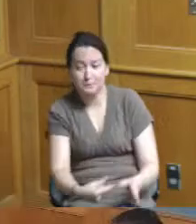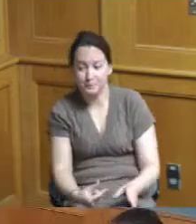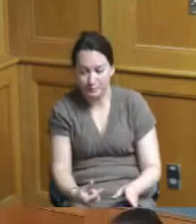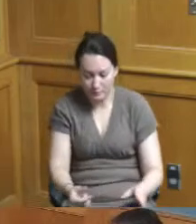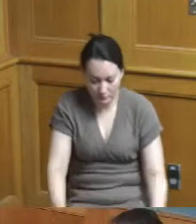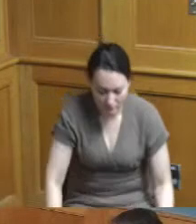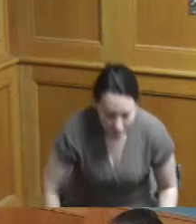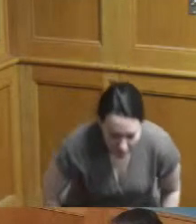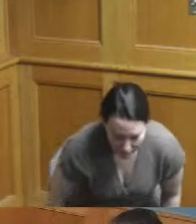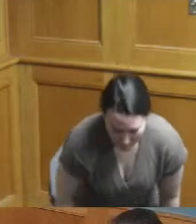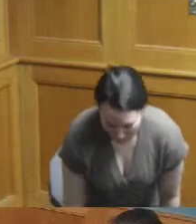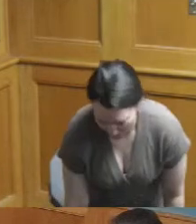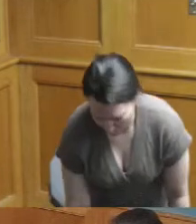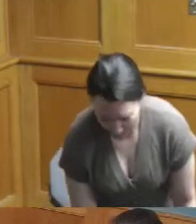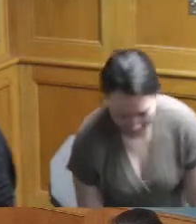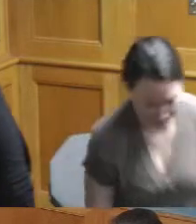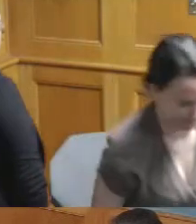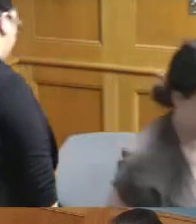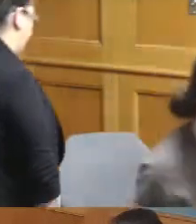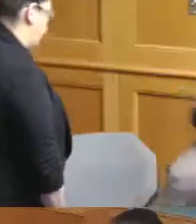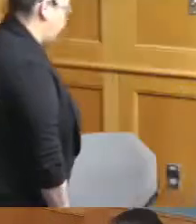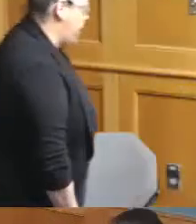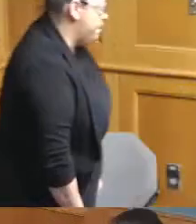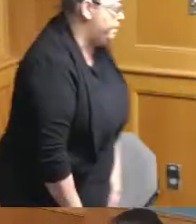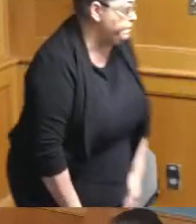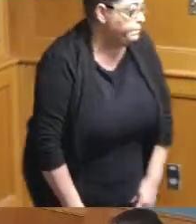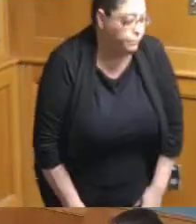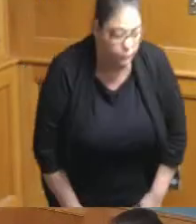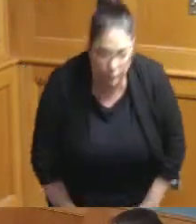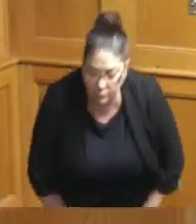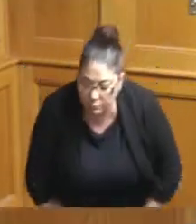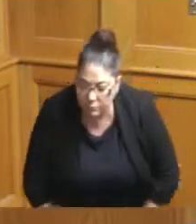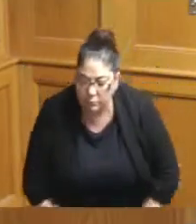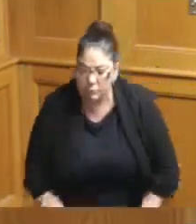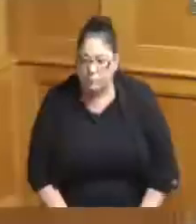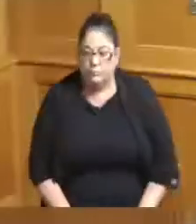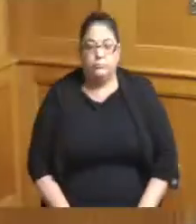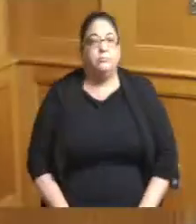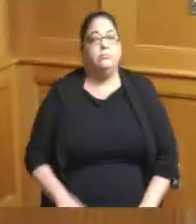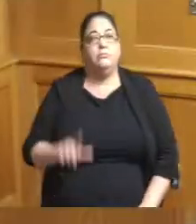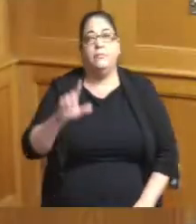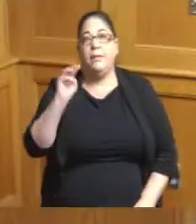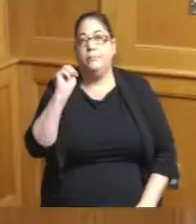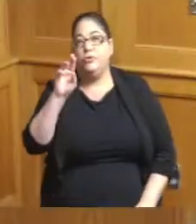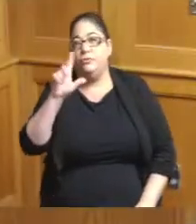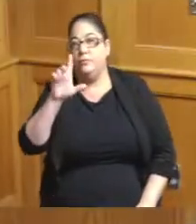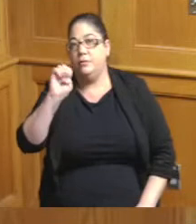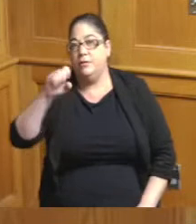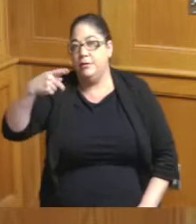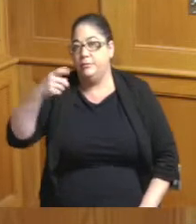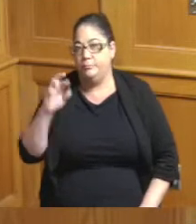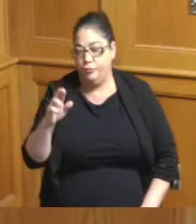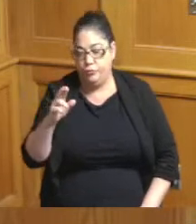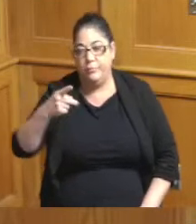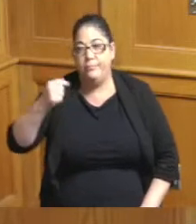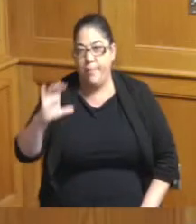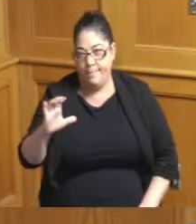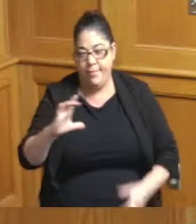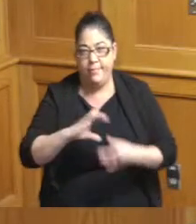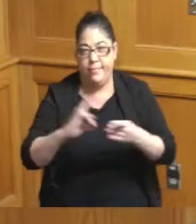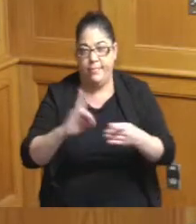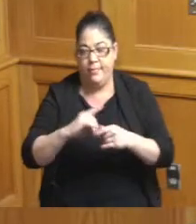thank you Jeff since it was presented publicly by Libra I remember Commissioner Driehaus had asked